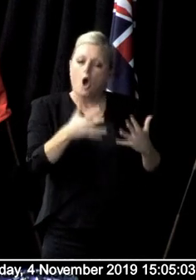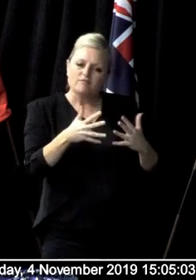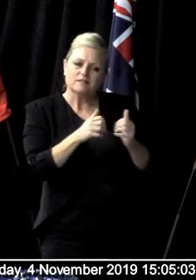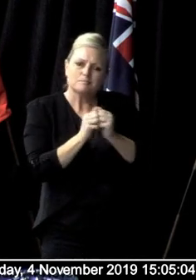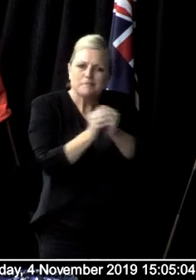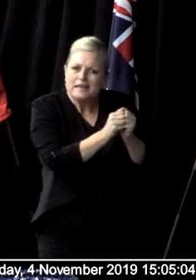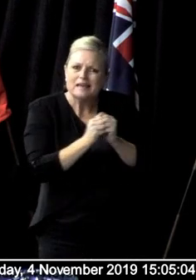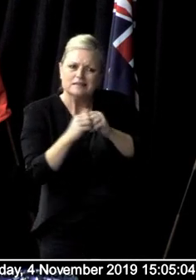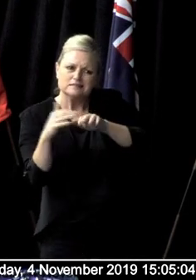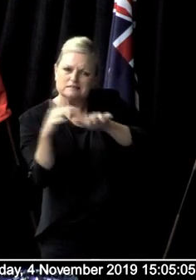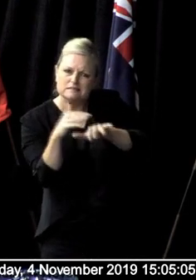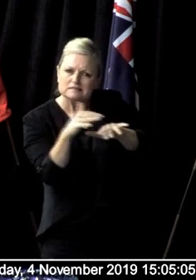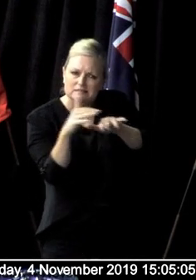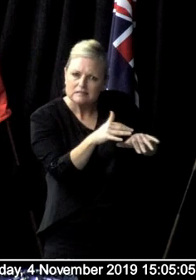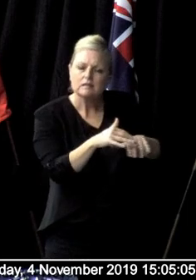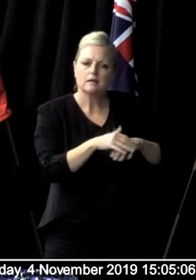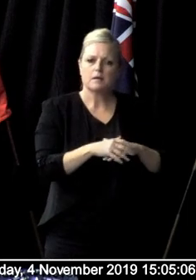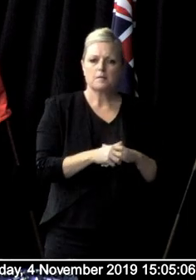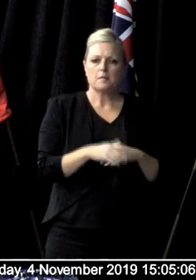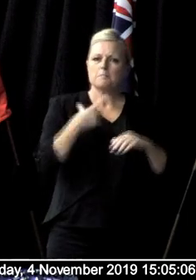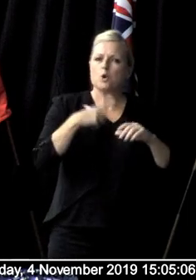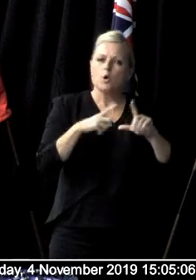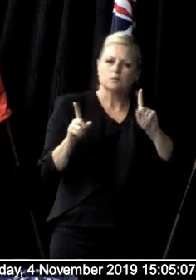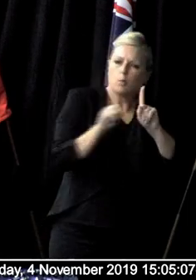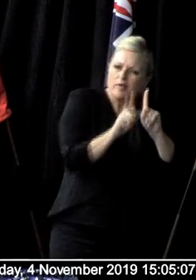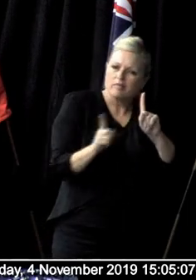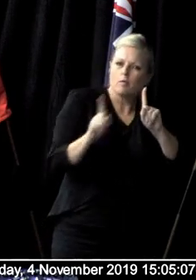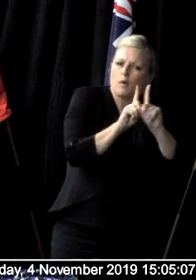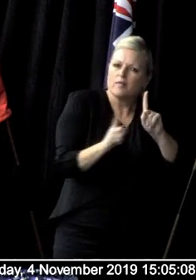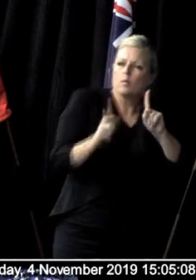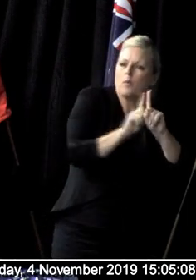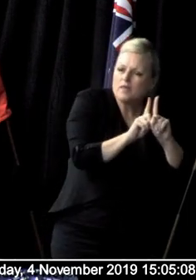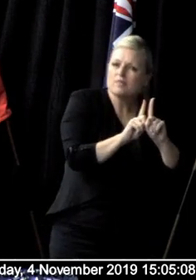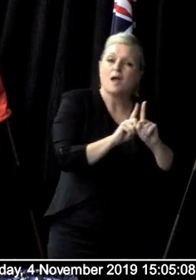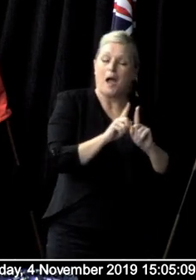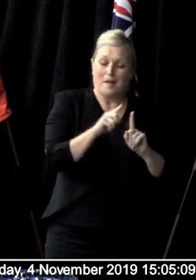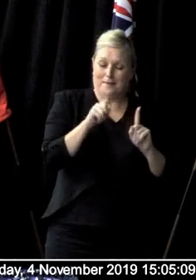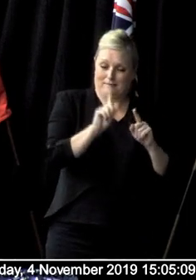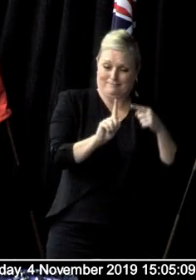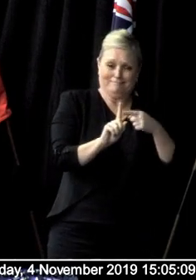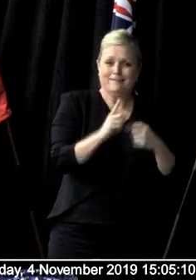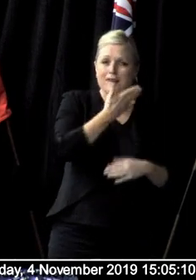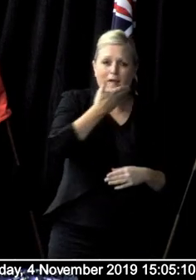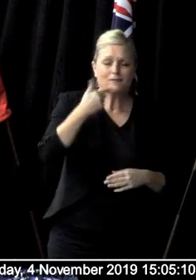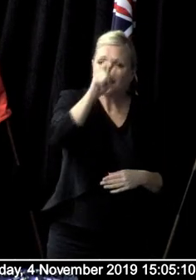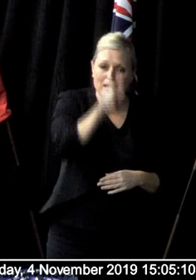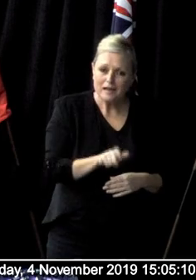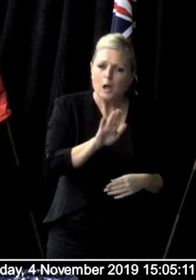And that person, even though they were lovely people, was not always as skilled as the teacher would be.